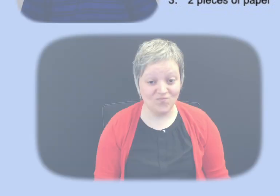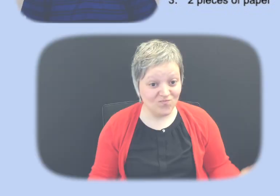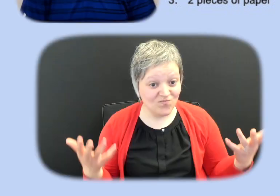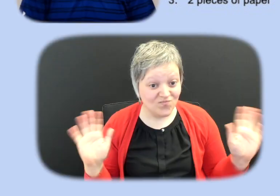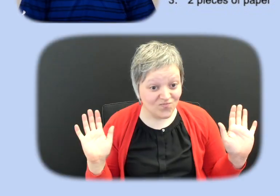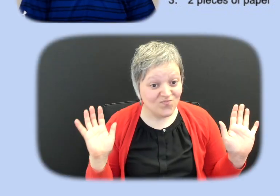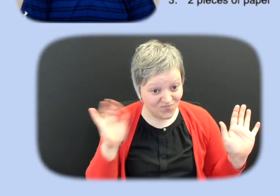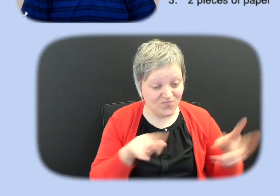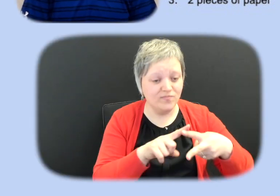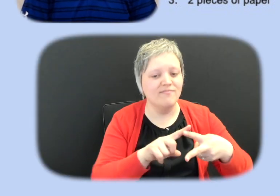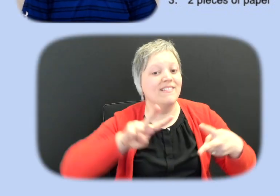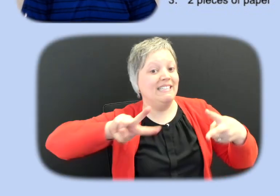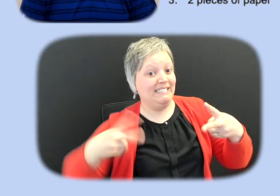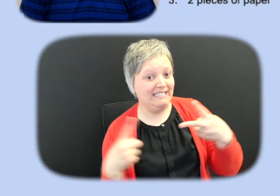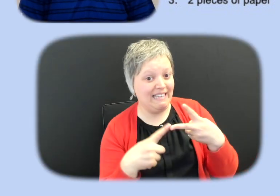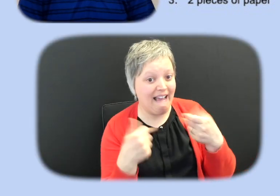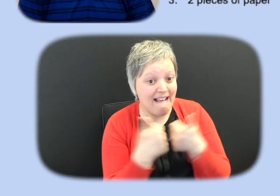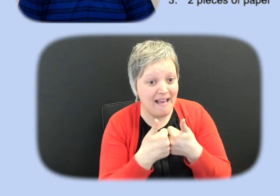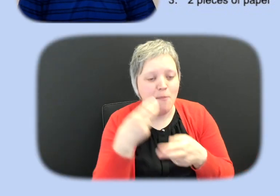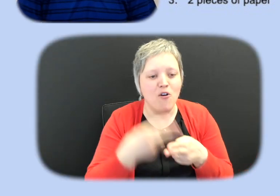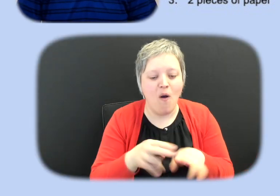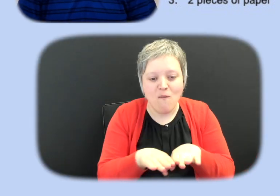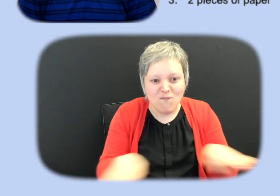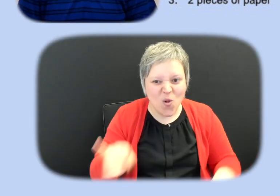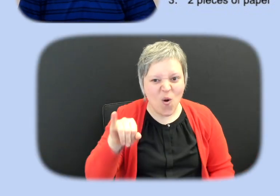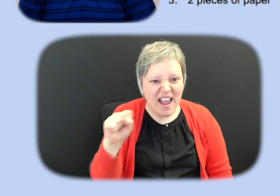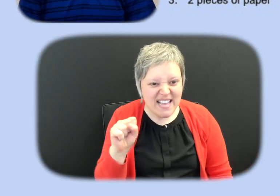The second game we are going to learn is called “The Floor is Lava”. You will need 10 random